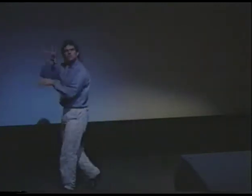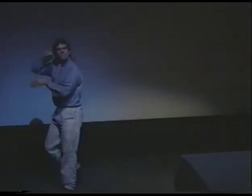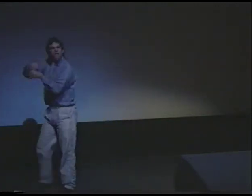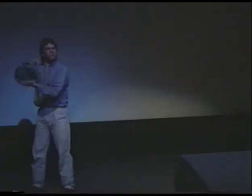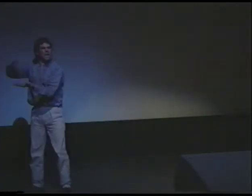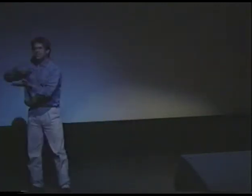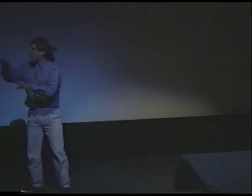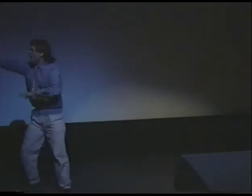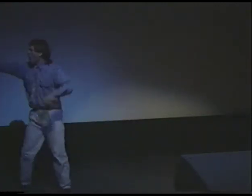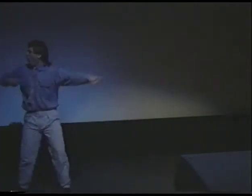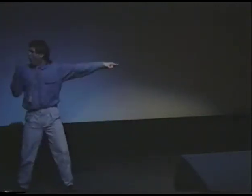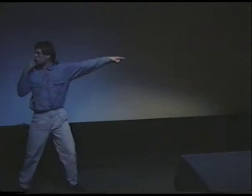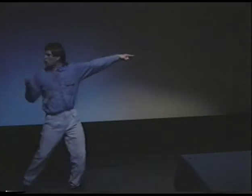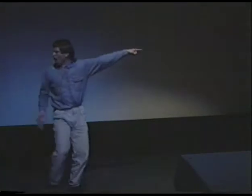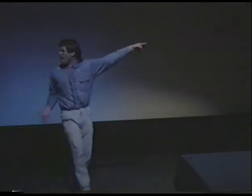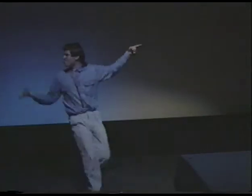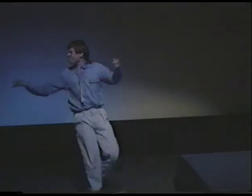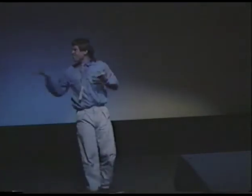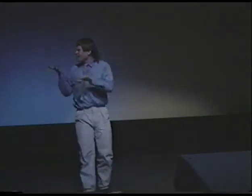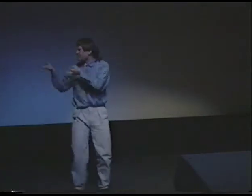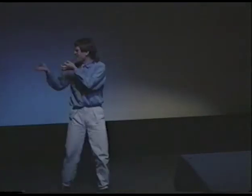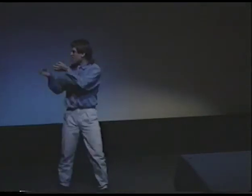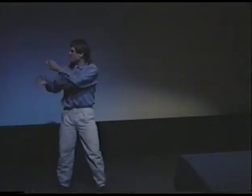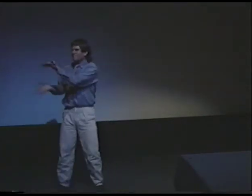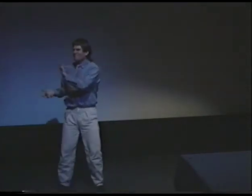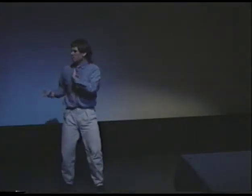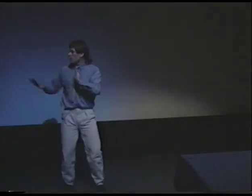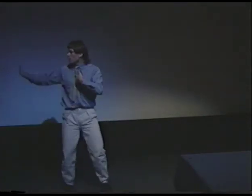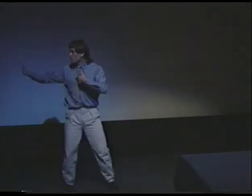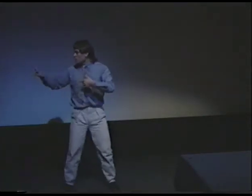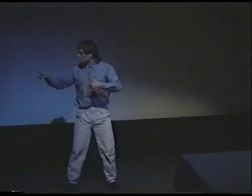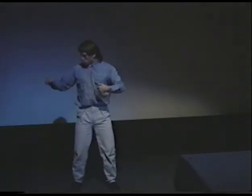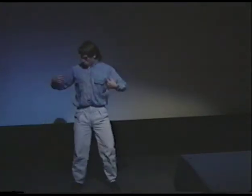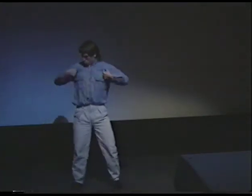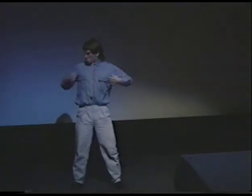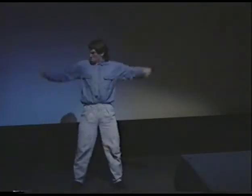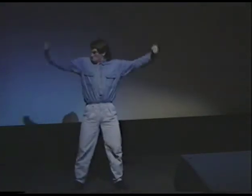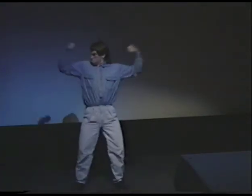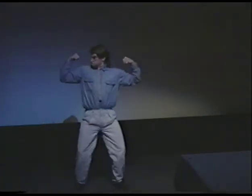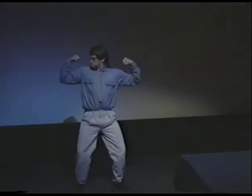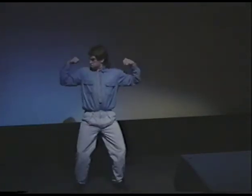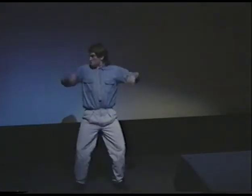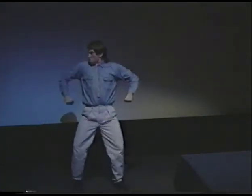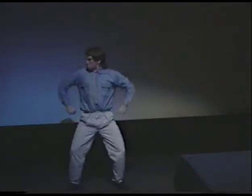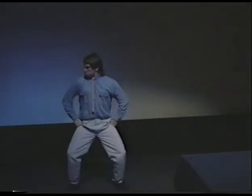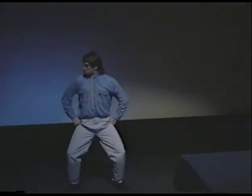And so I wanted to tell my friends about that. So I'm told my friend I saw-- and this is what I did.